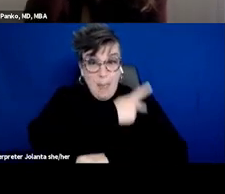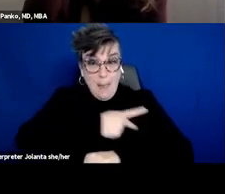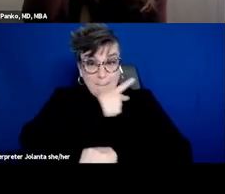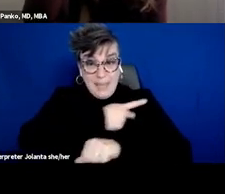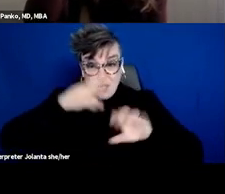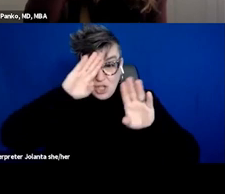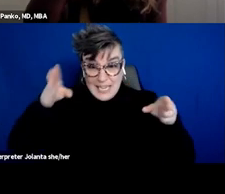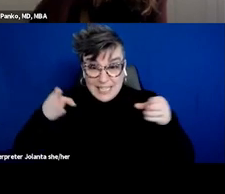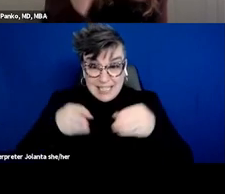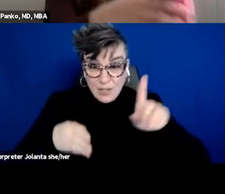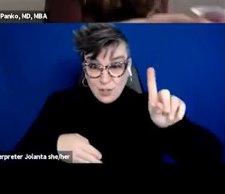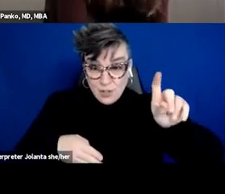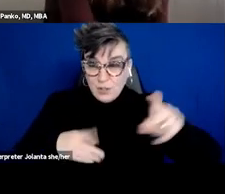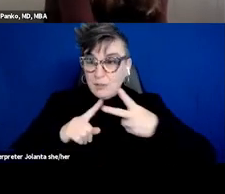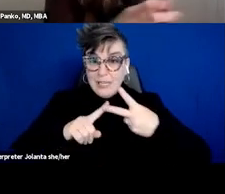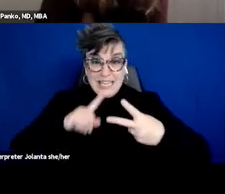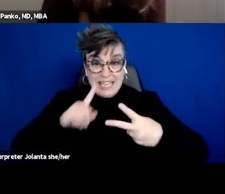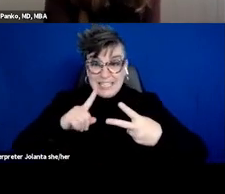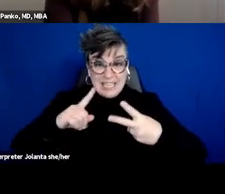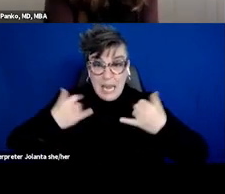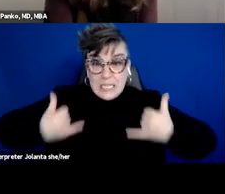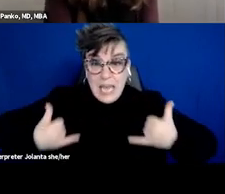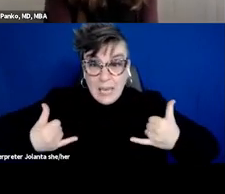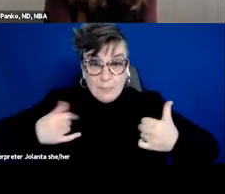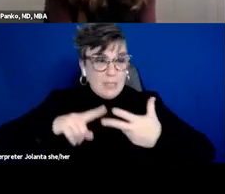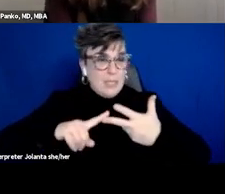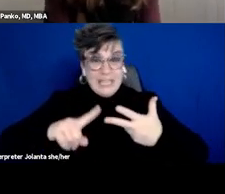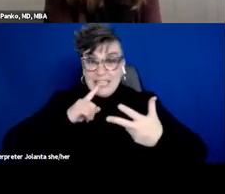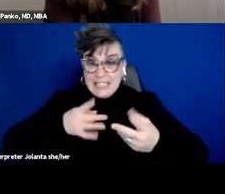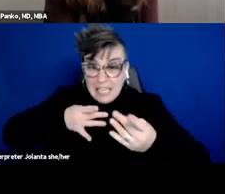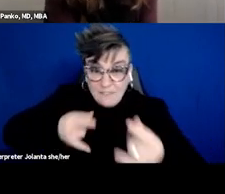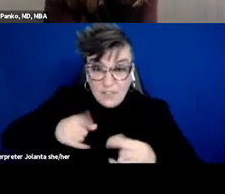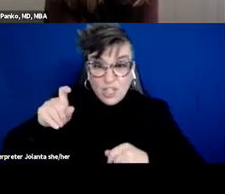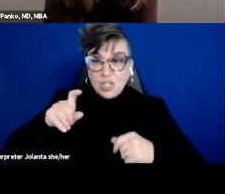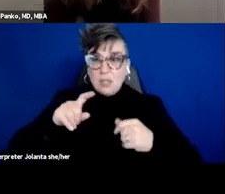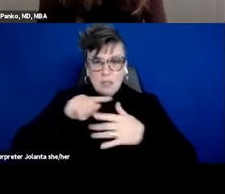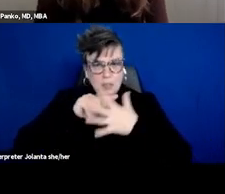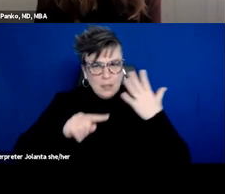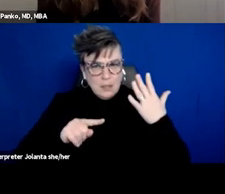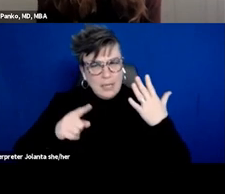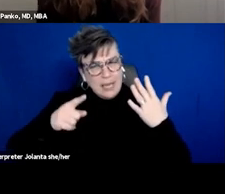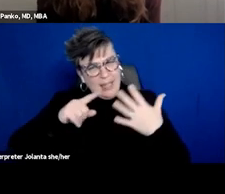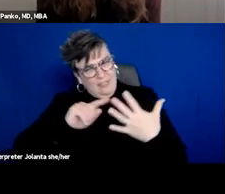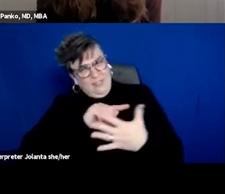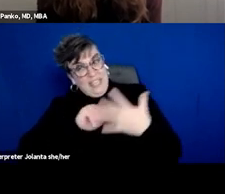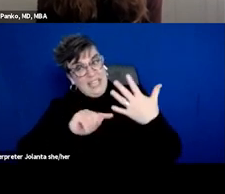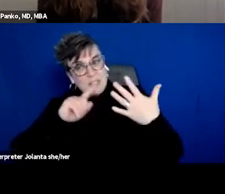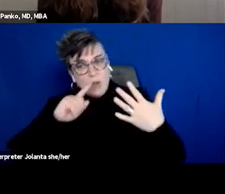is it equitable, is it efficient? These are the kind of healthcare systems metrics that